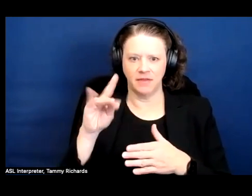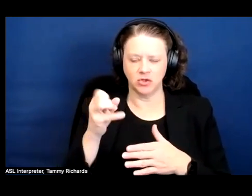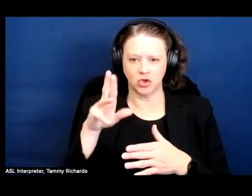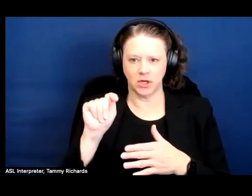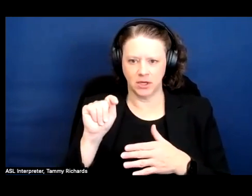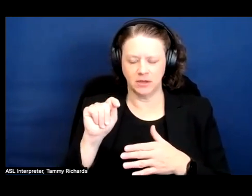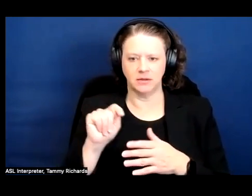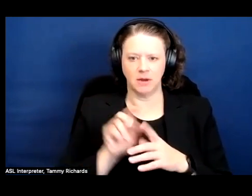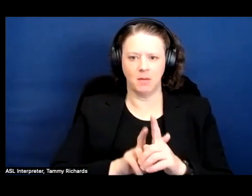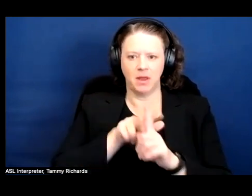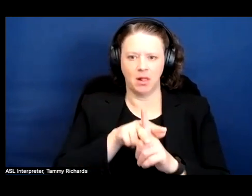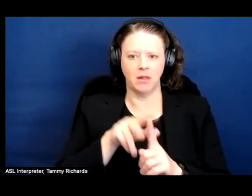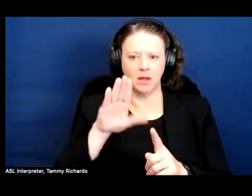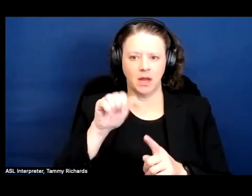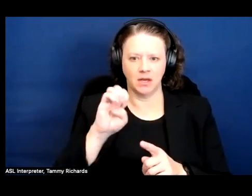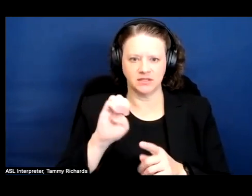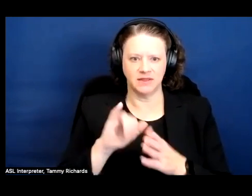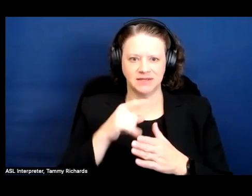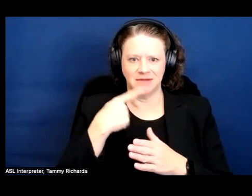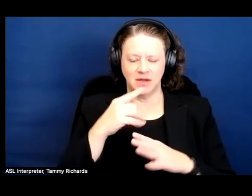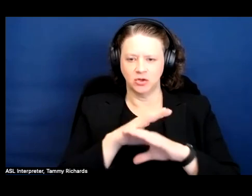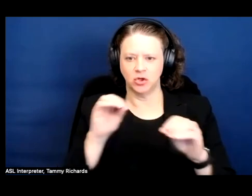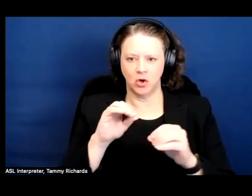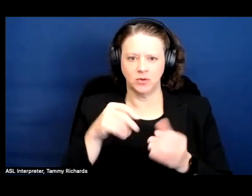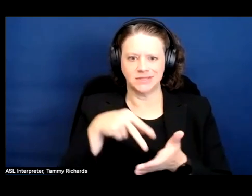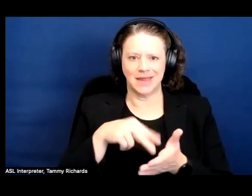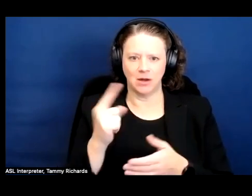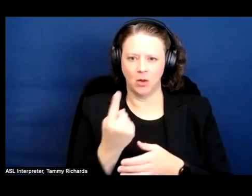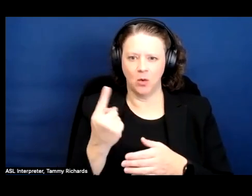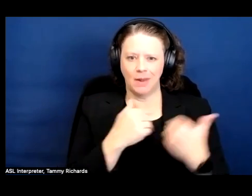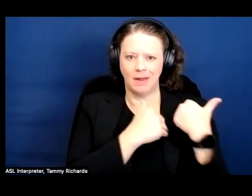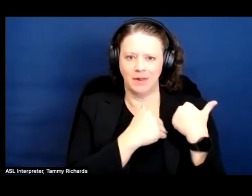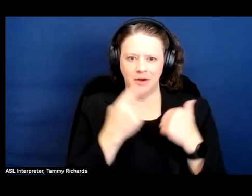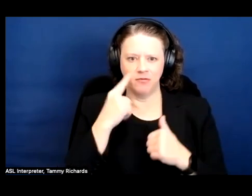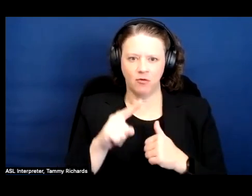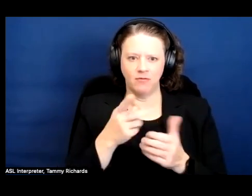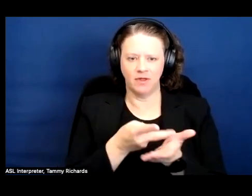Okay, folks are weighing in. Very good. Everybody is saying no. No, the answer is no.